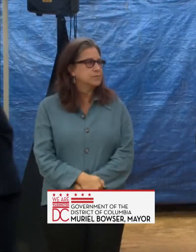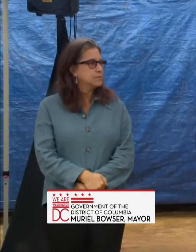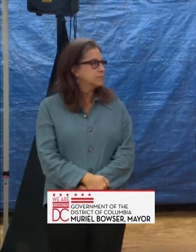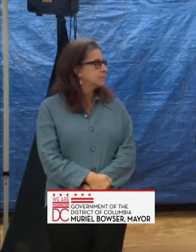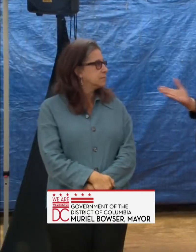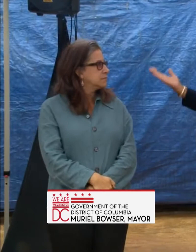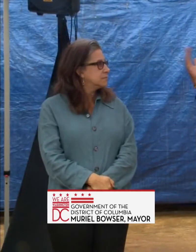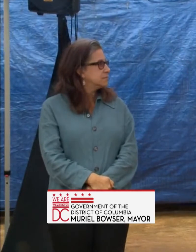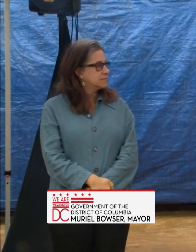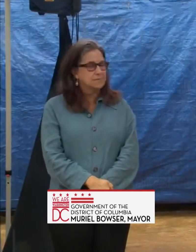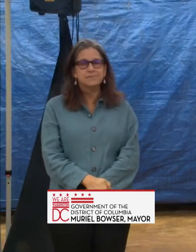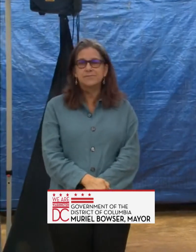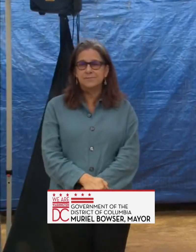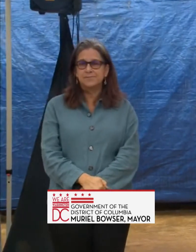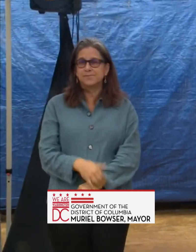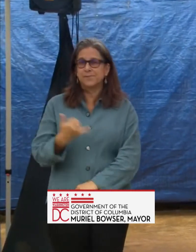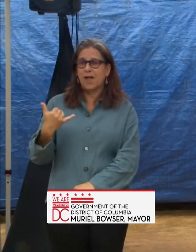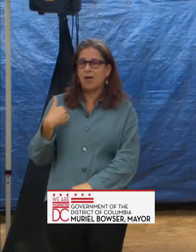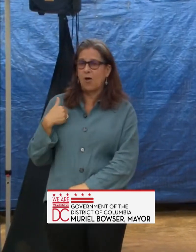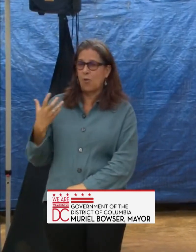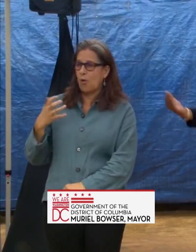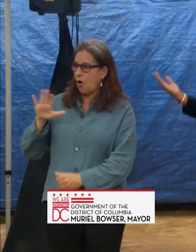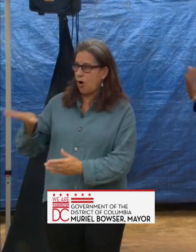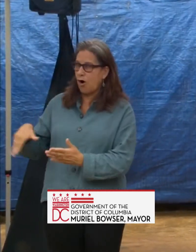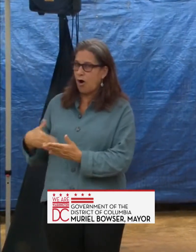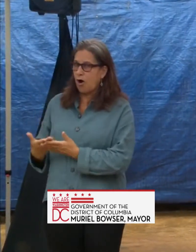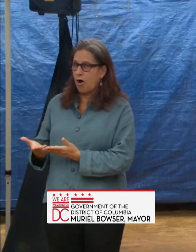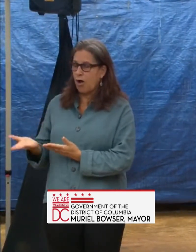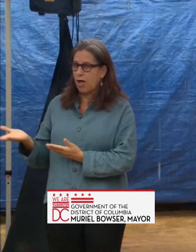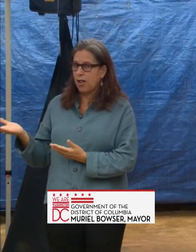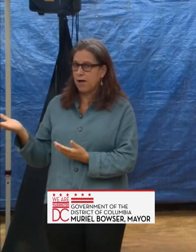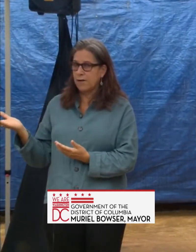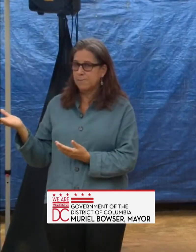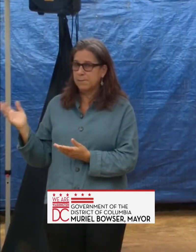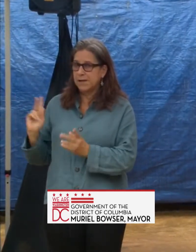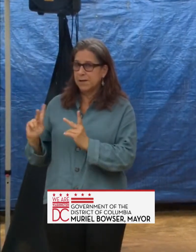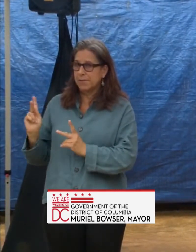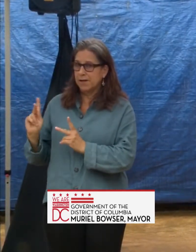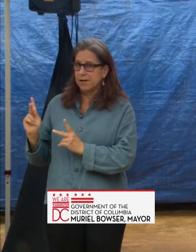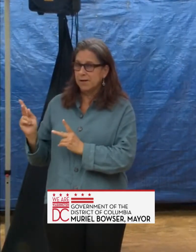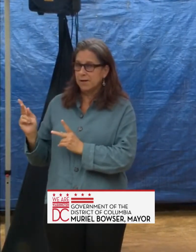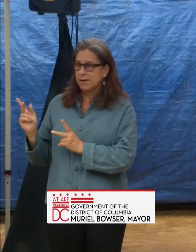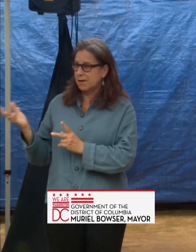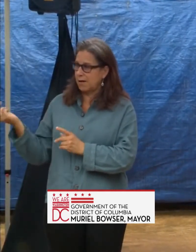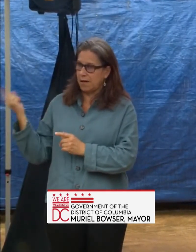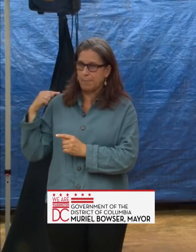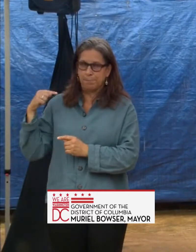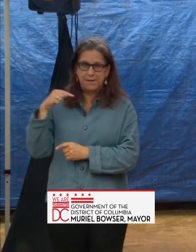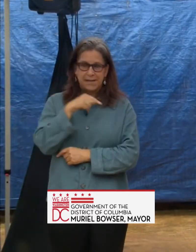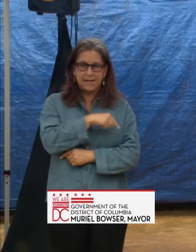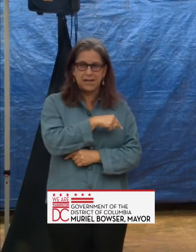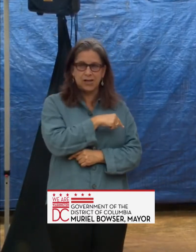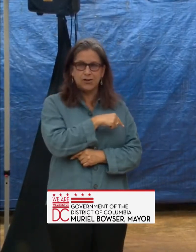MAY I INVITE ALL OF OUR PLATFORM GUESTS AND MAYBE OUR TRUESDELL STUDENTS.